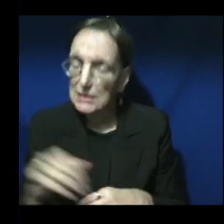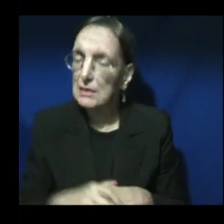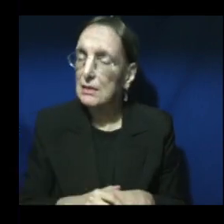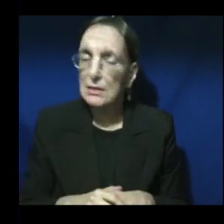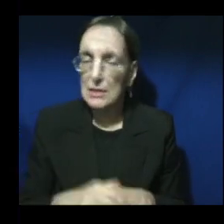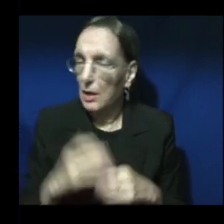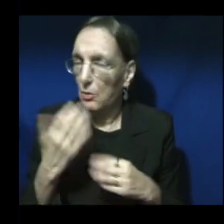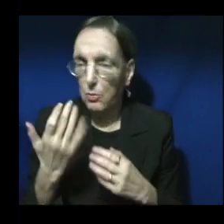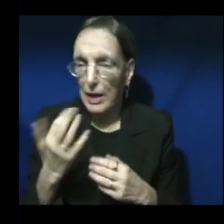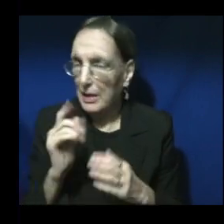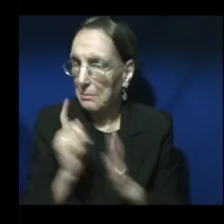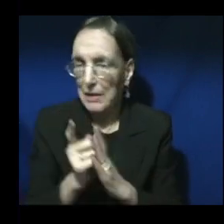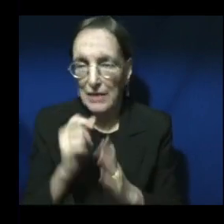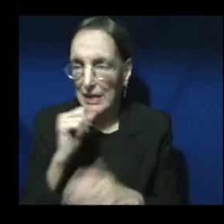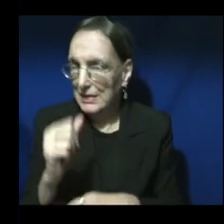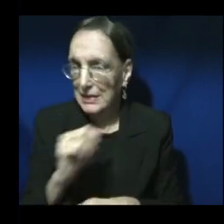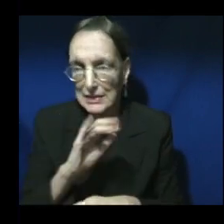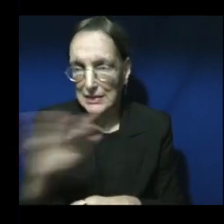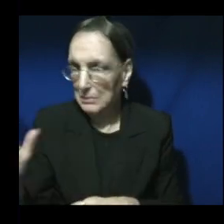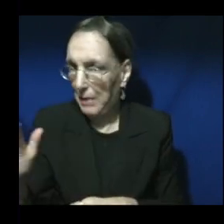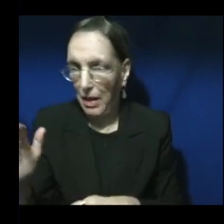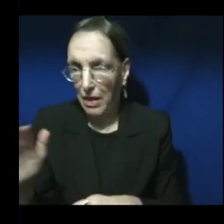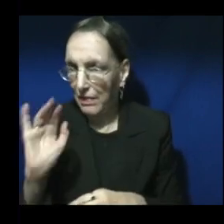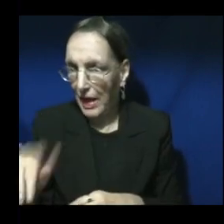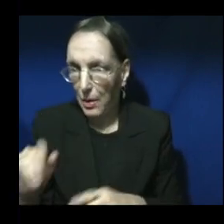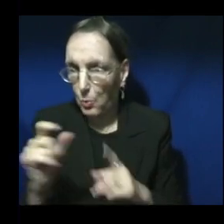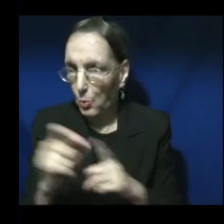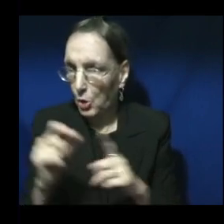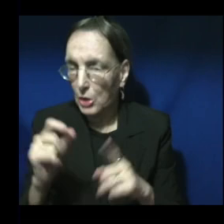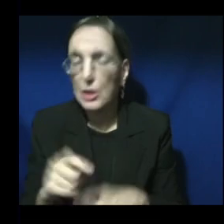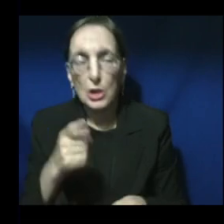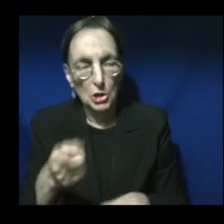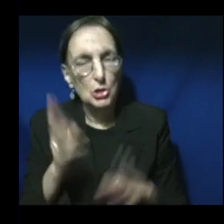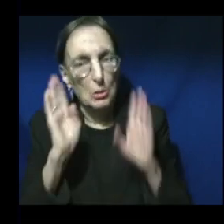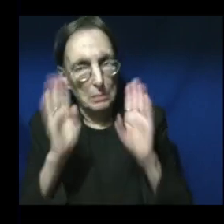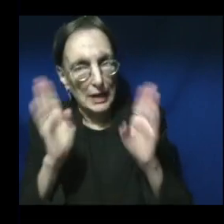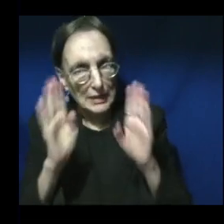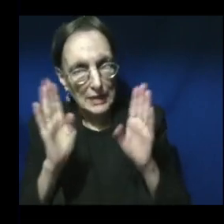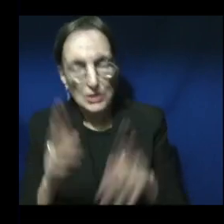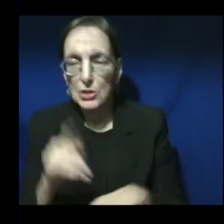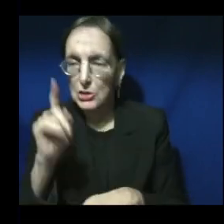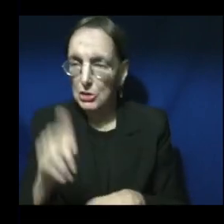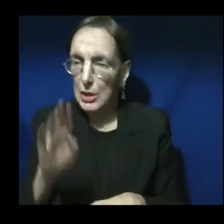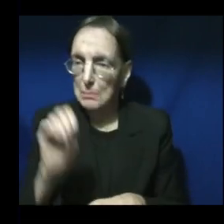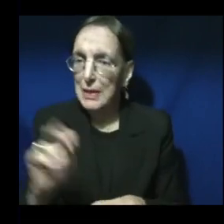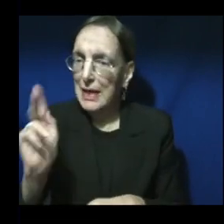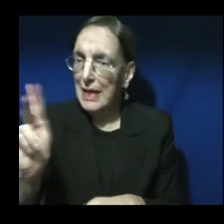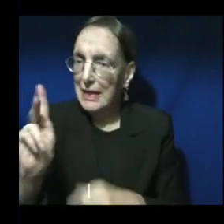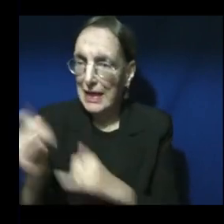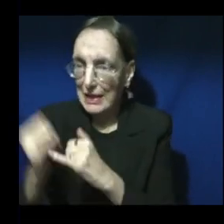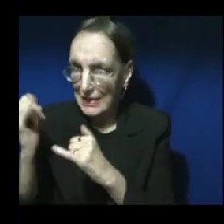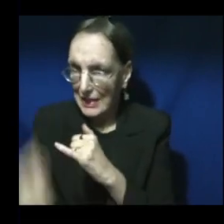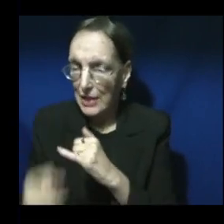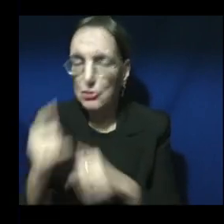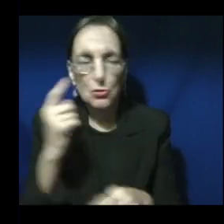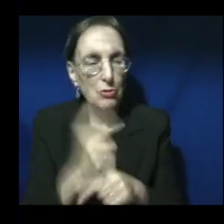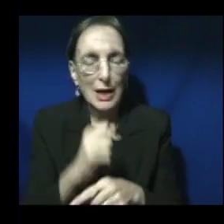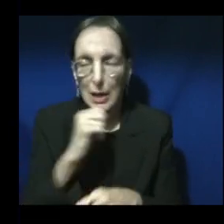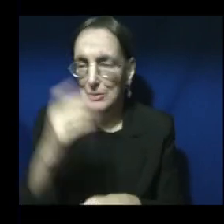You’re paying attention. Thank you. Good. I’m glad. “Right there should be a K at the end.” You’re exactly right. I was not clever enough to come up with an acronym that ended with a